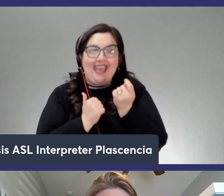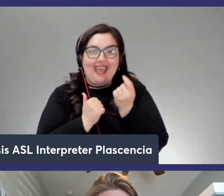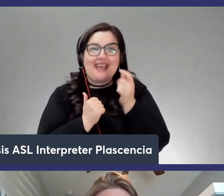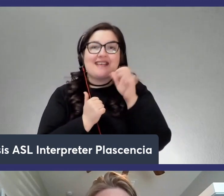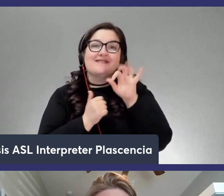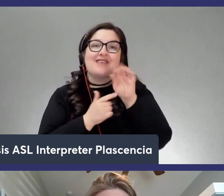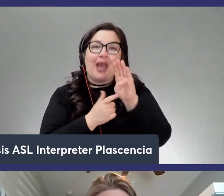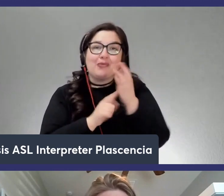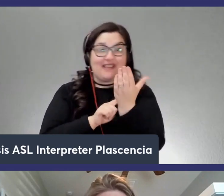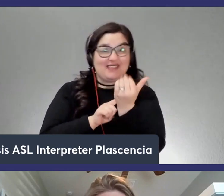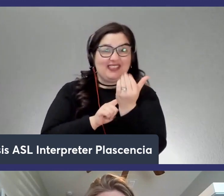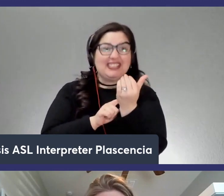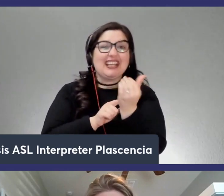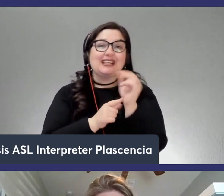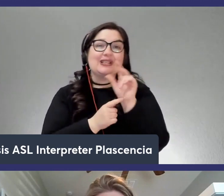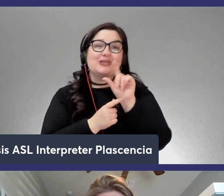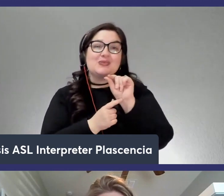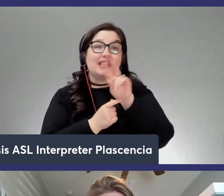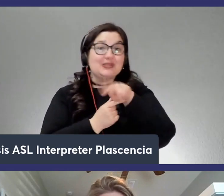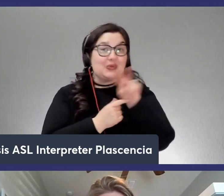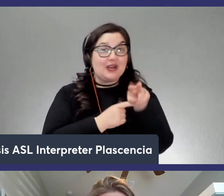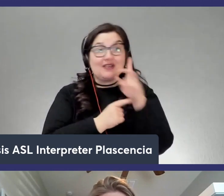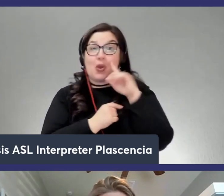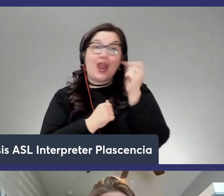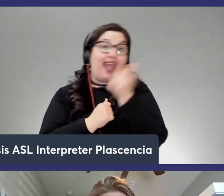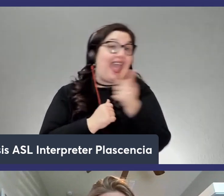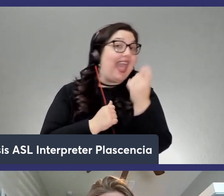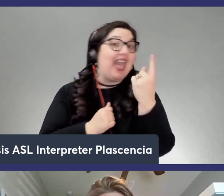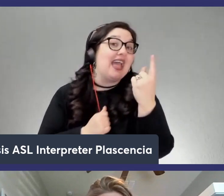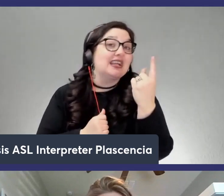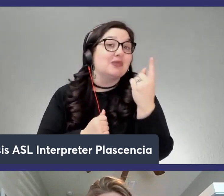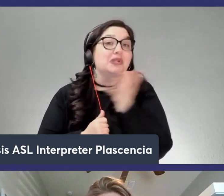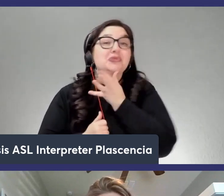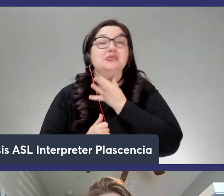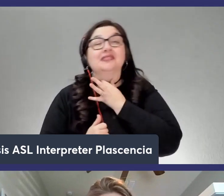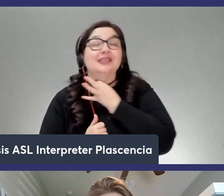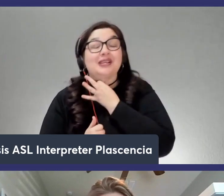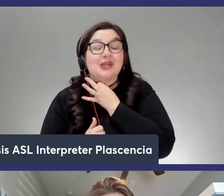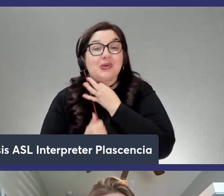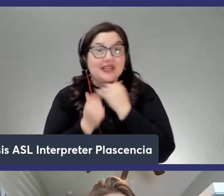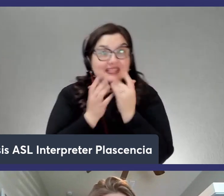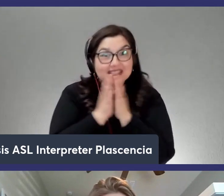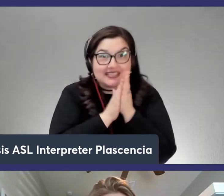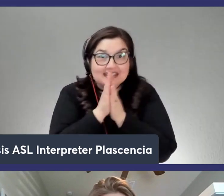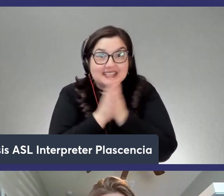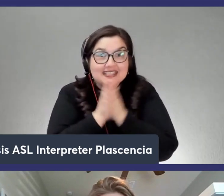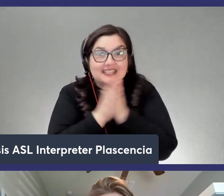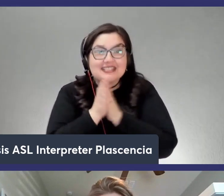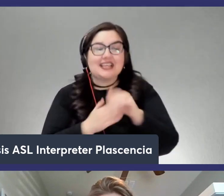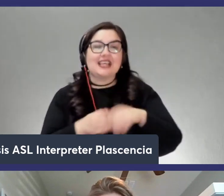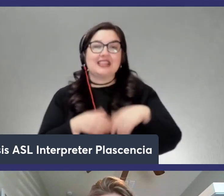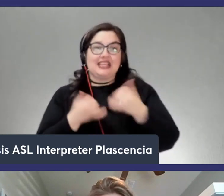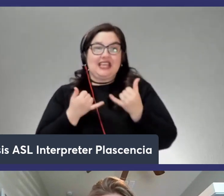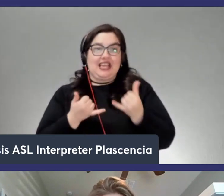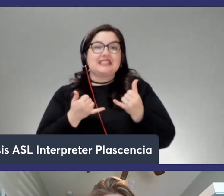And for anybody who is curious, the existing Rigetti chip that's on Braket right now,